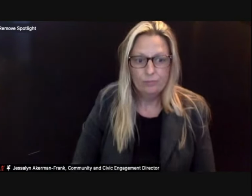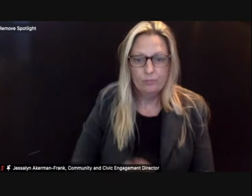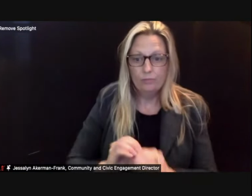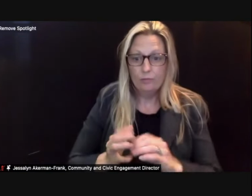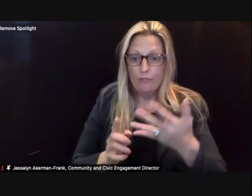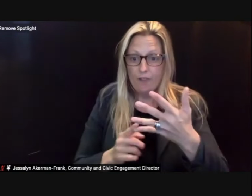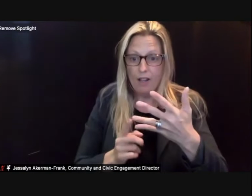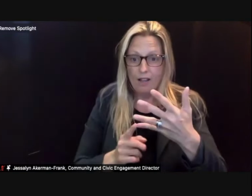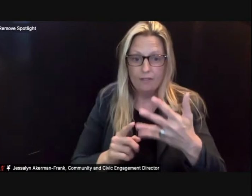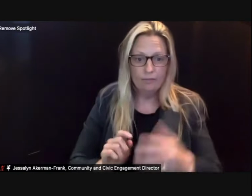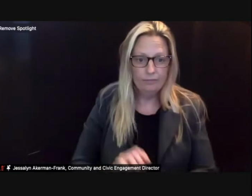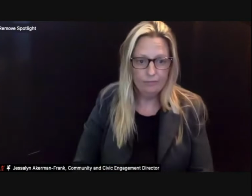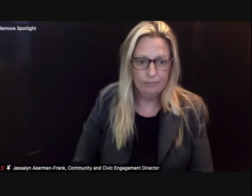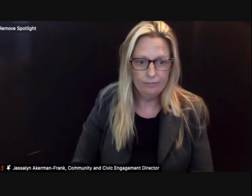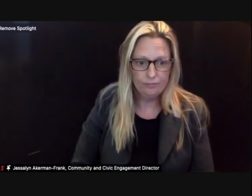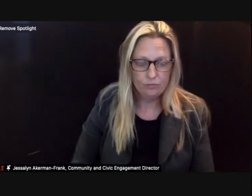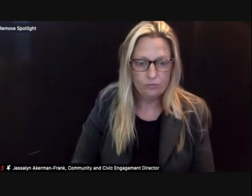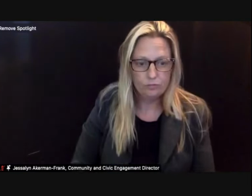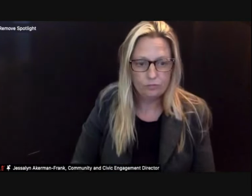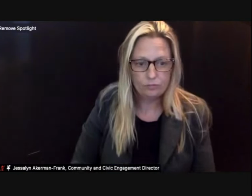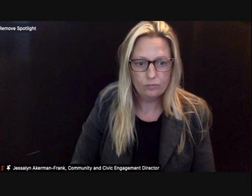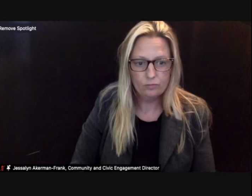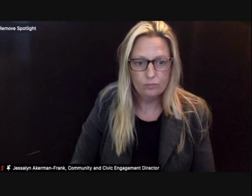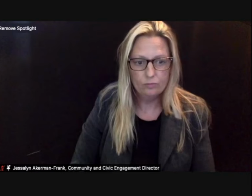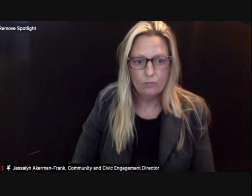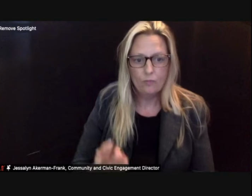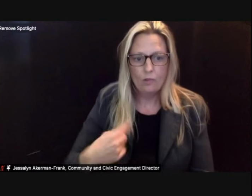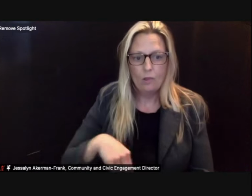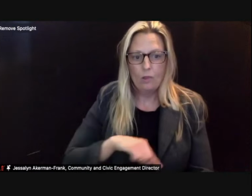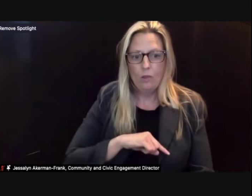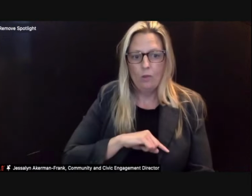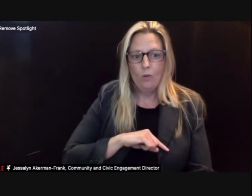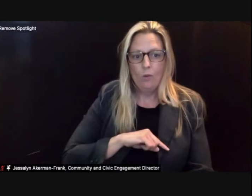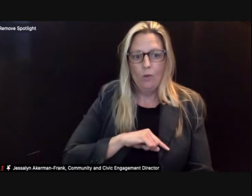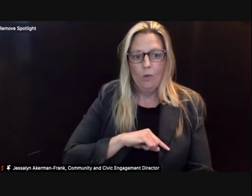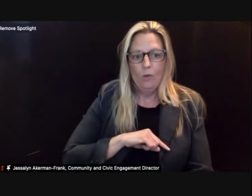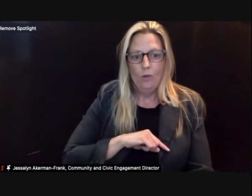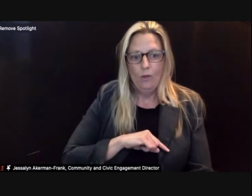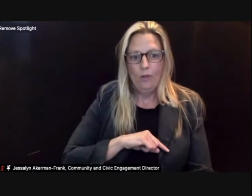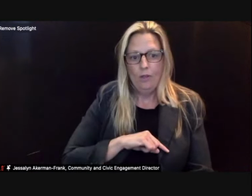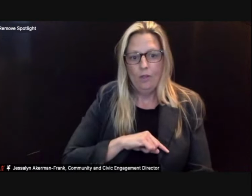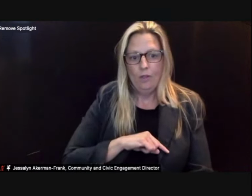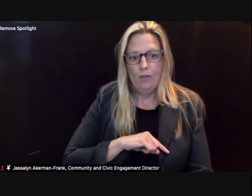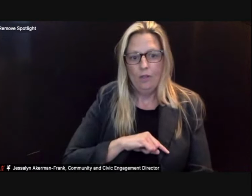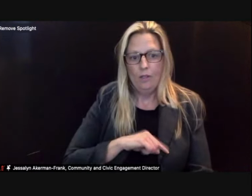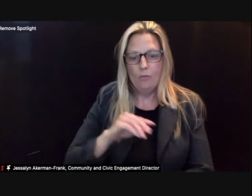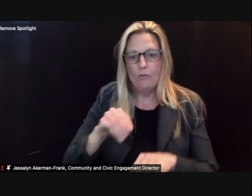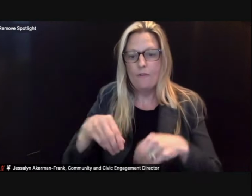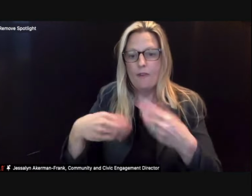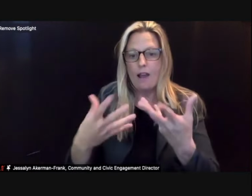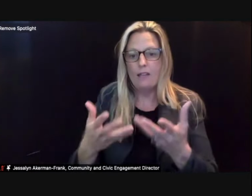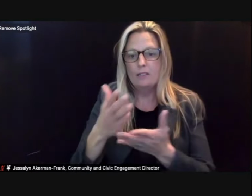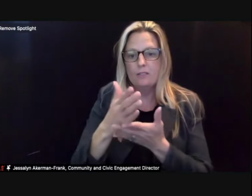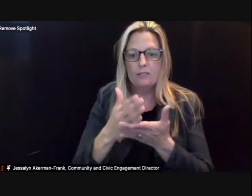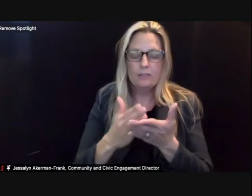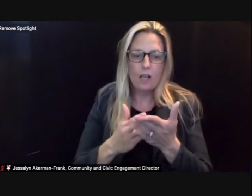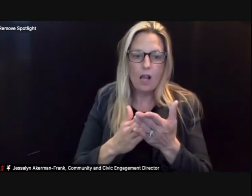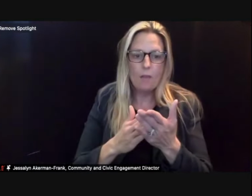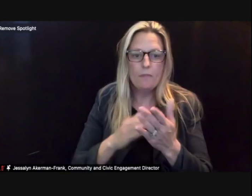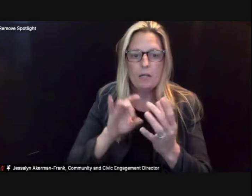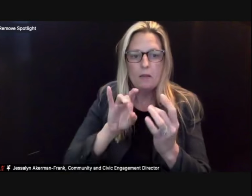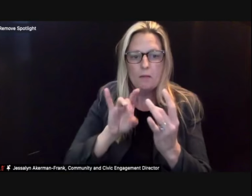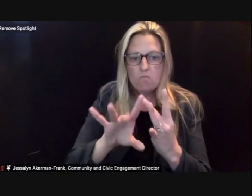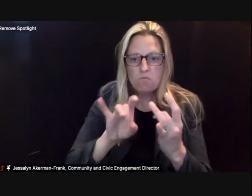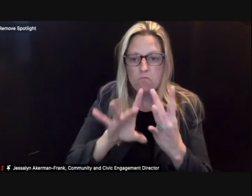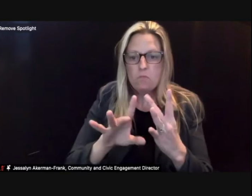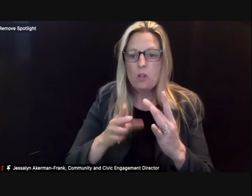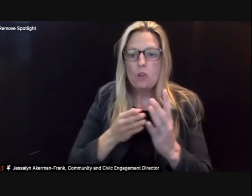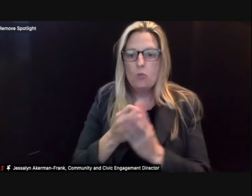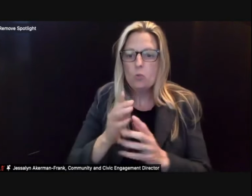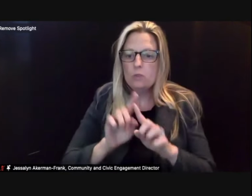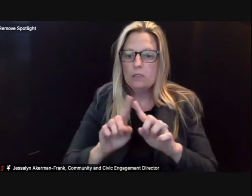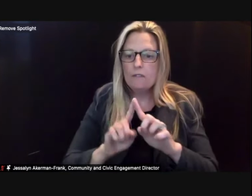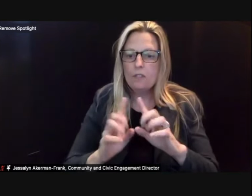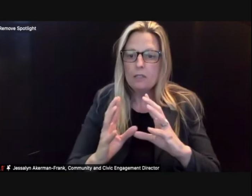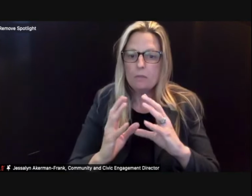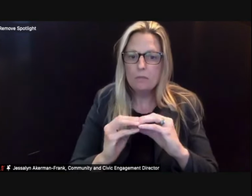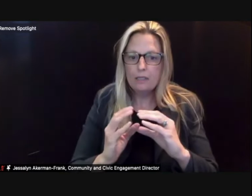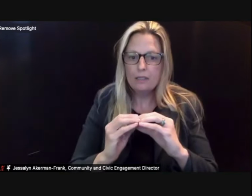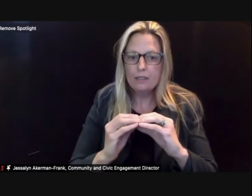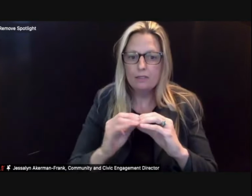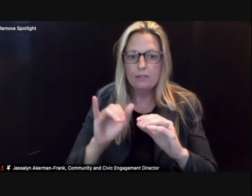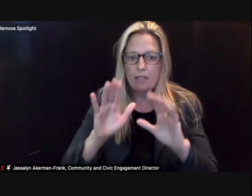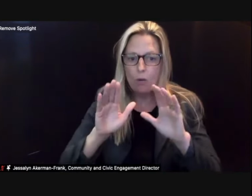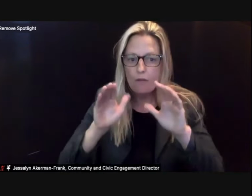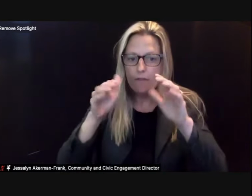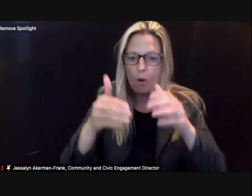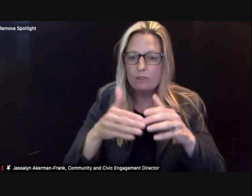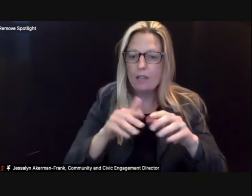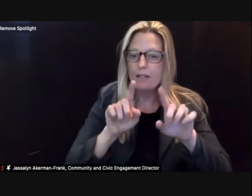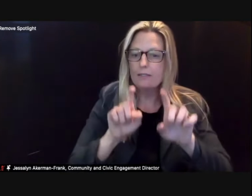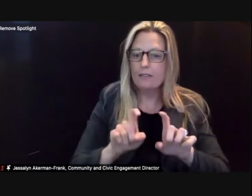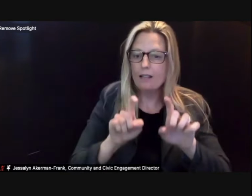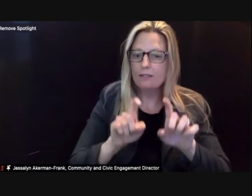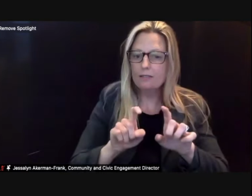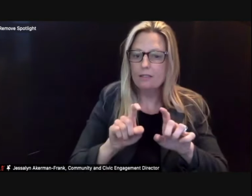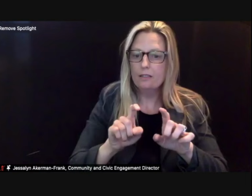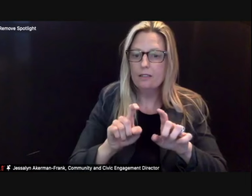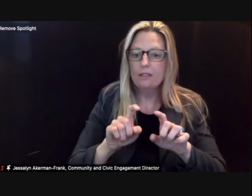Number five. We provided some input through different meetings that focused on testing